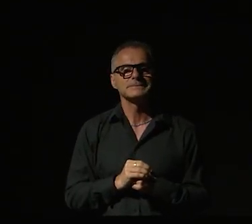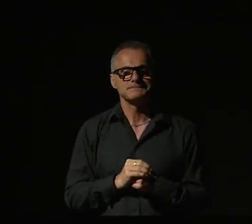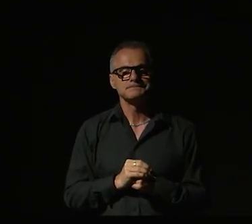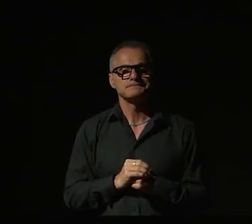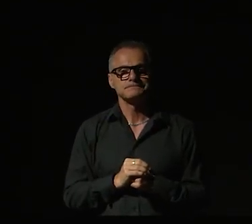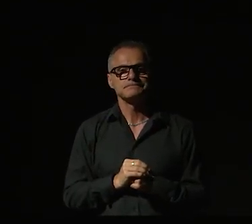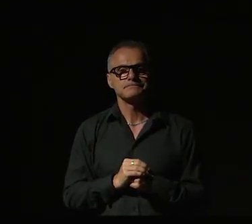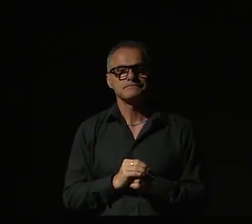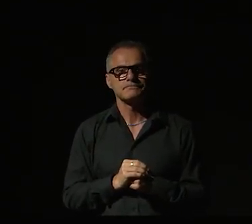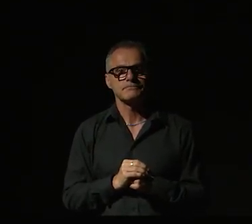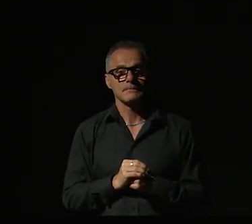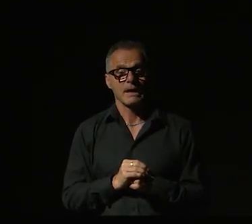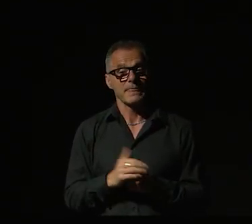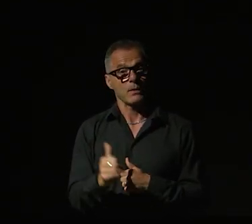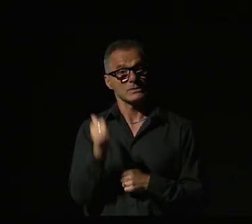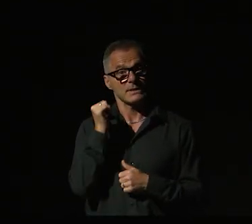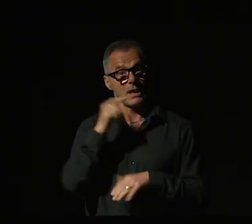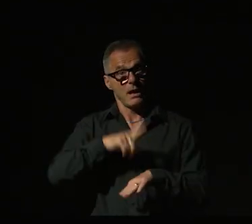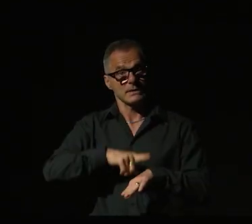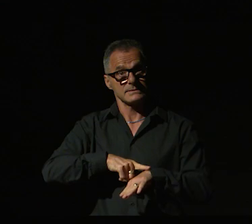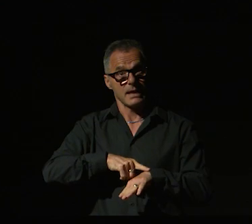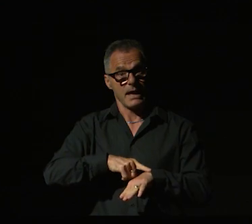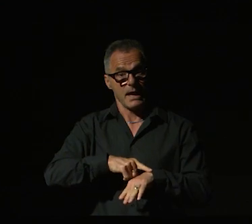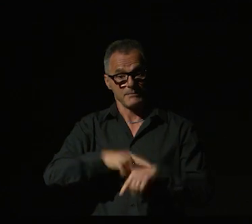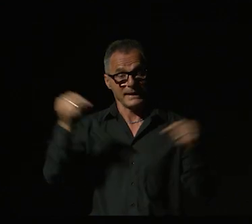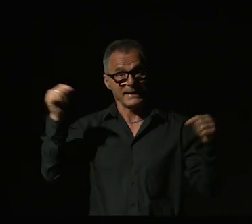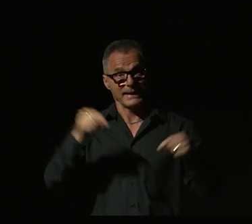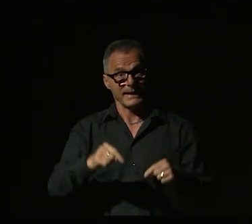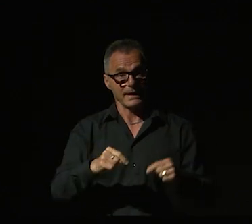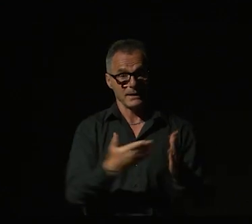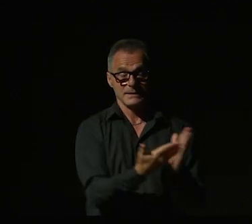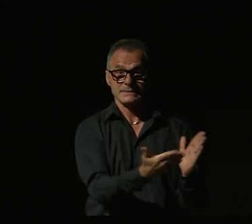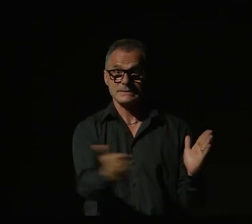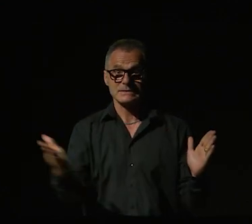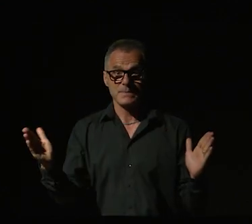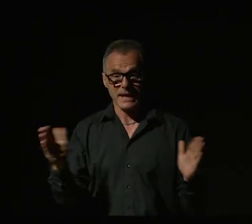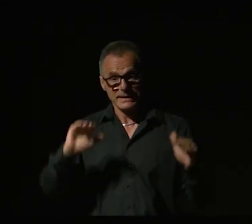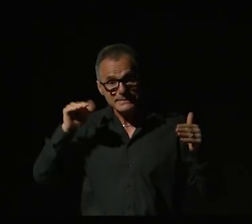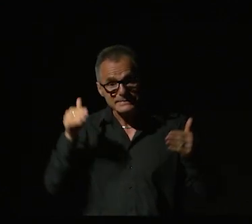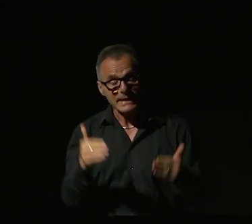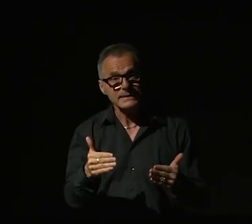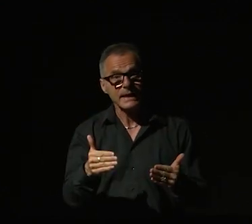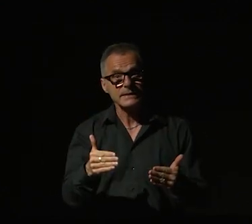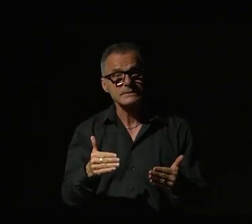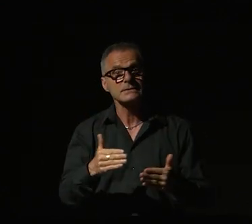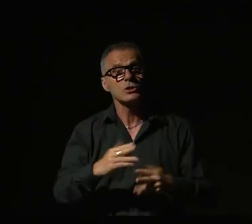were exhibited together in a display that was dedicated to the conservation treatment